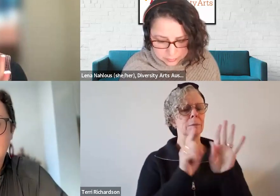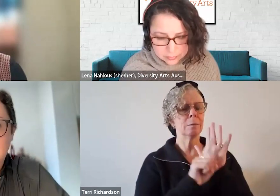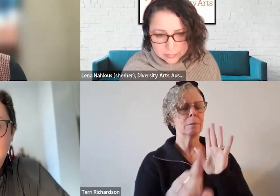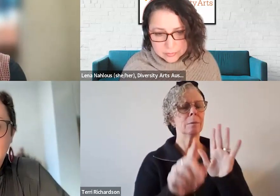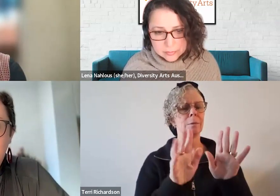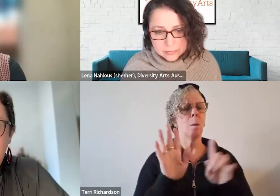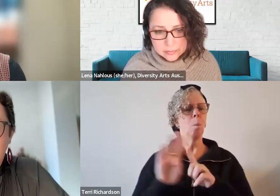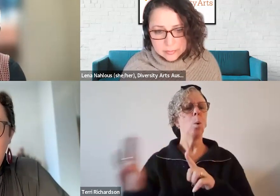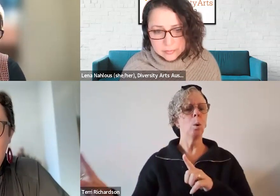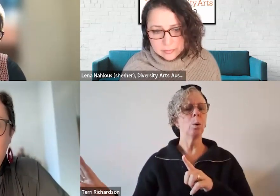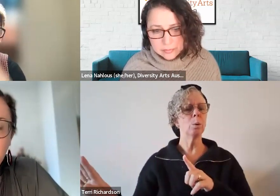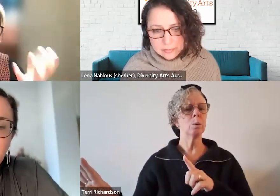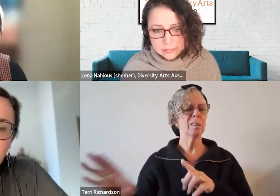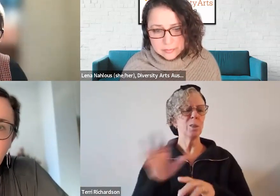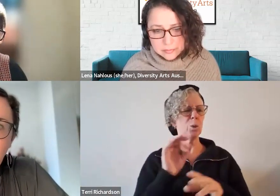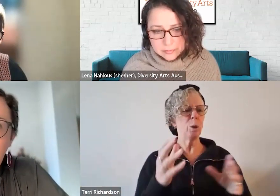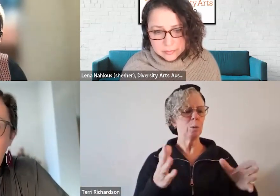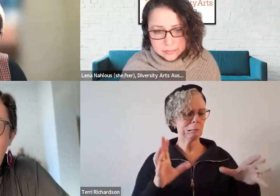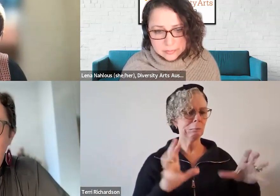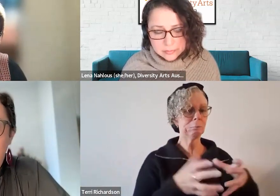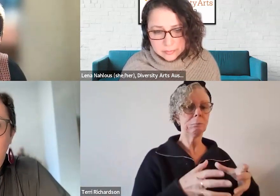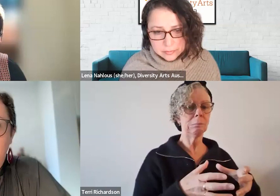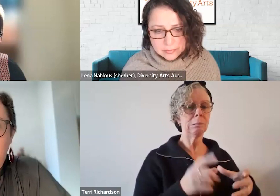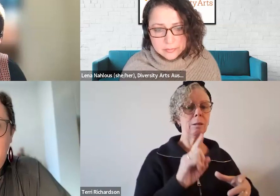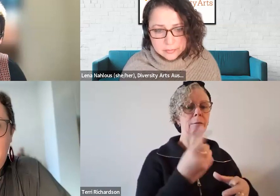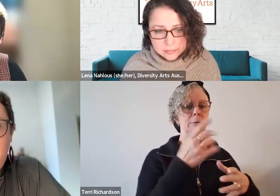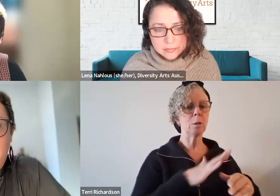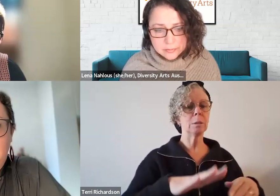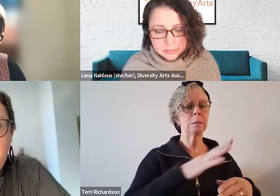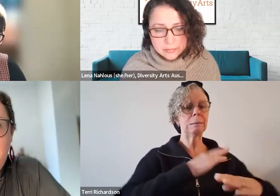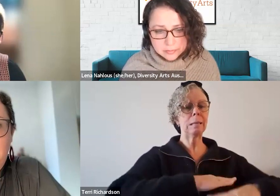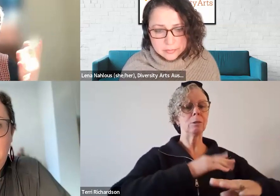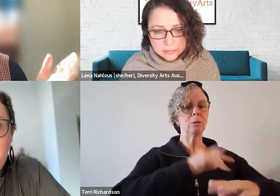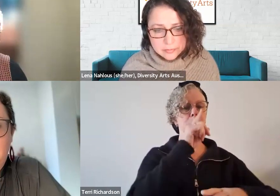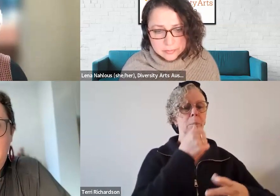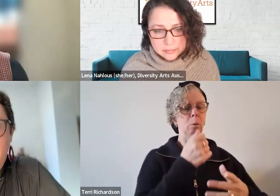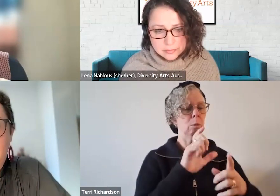So that you don't pigeonhole First Nations people or culturally and linguistically diverse people, people with disability,